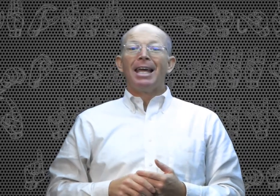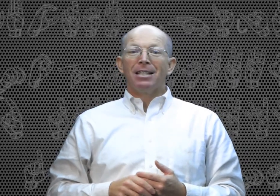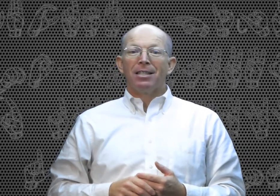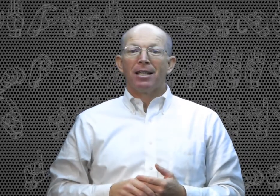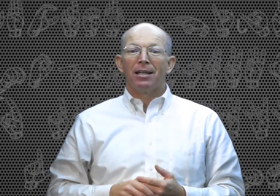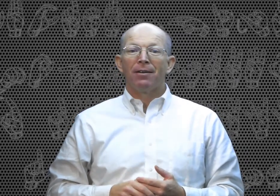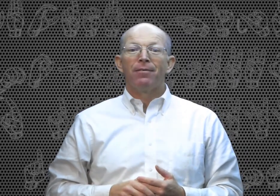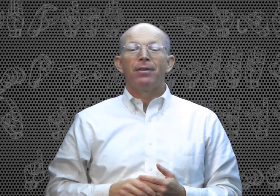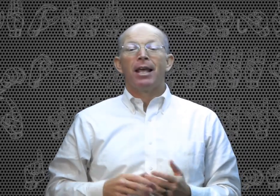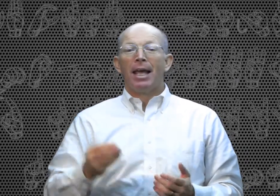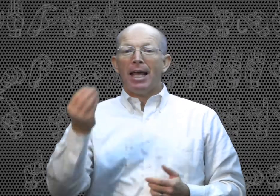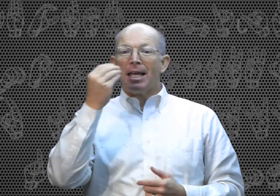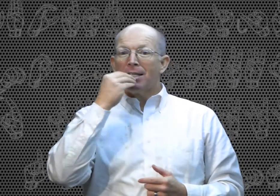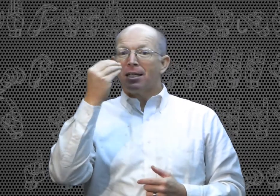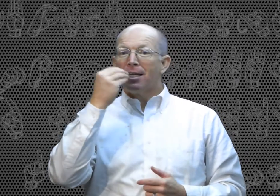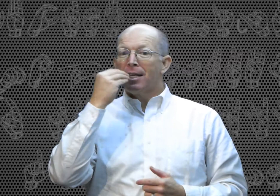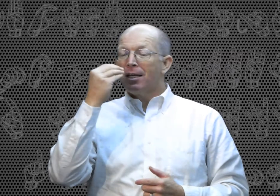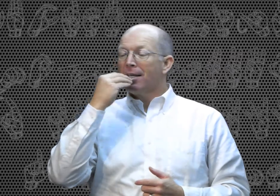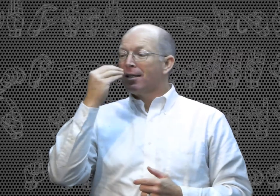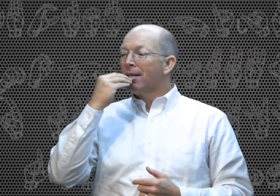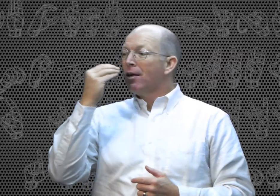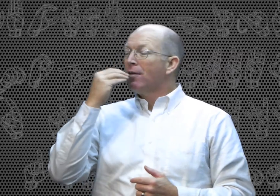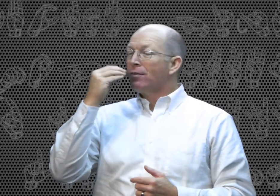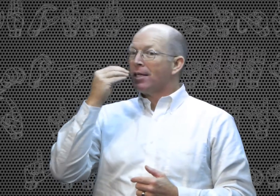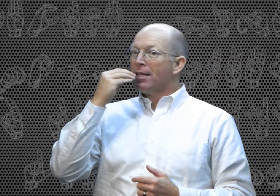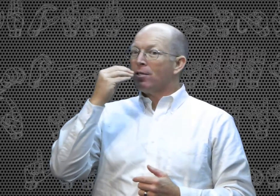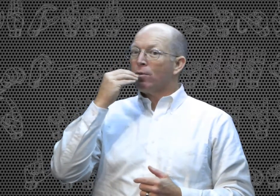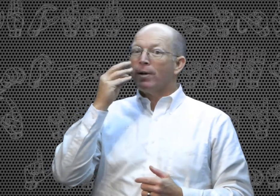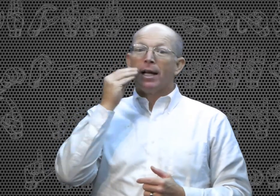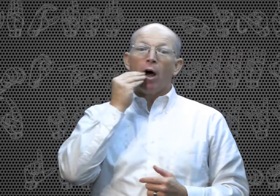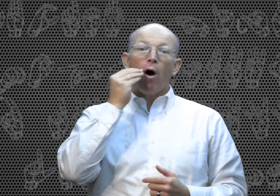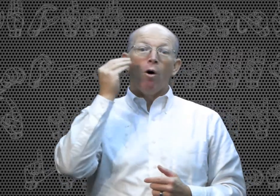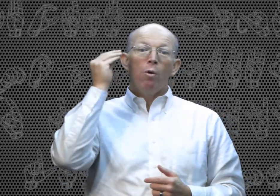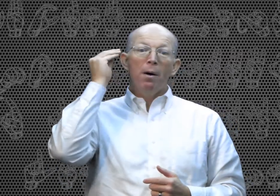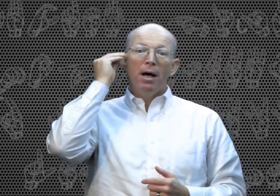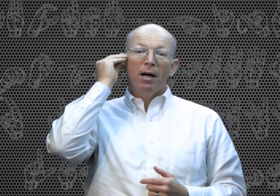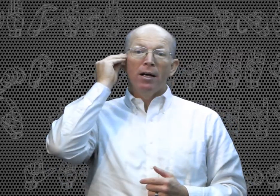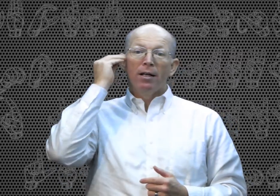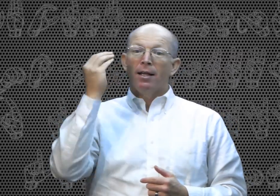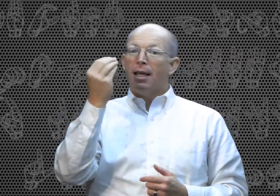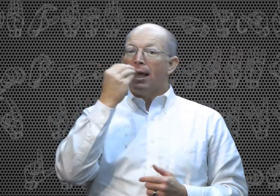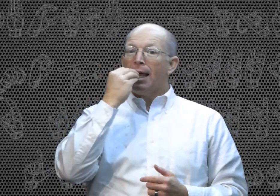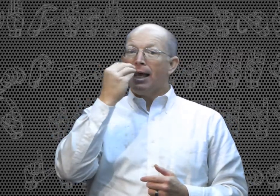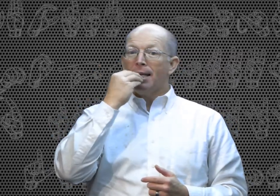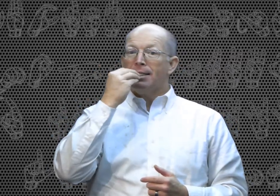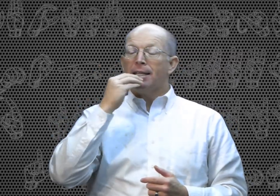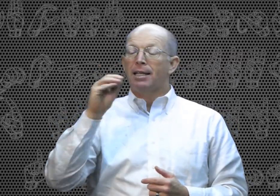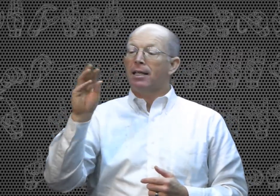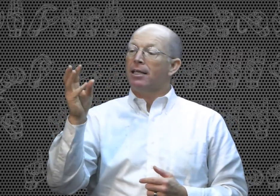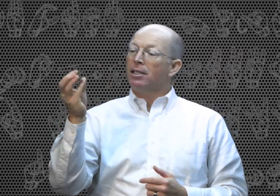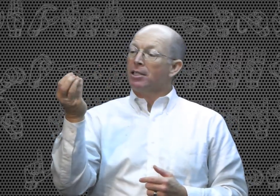EAT EAT - You've seen this when we did HOME. EAT.